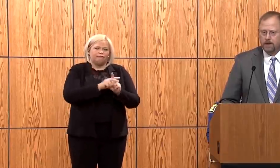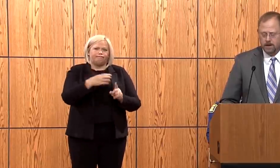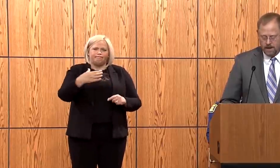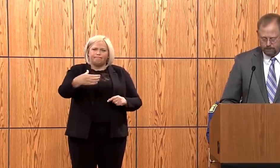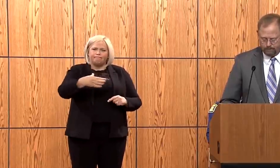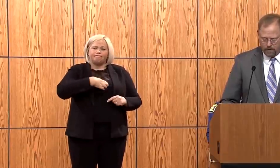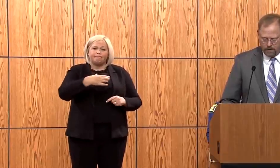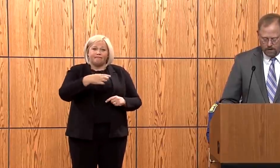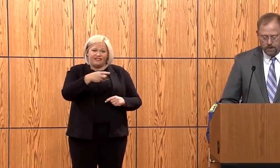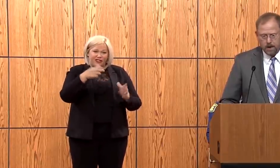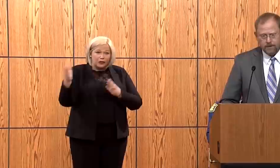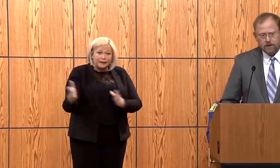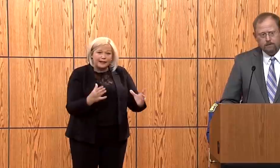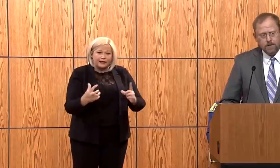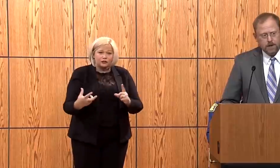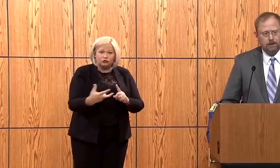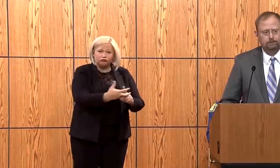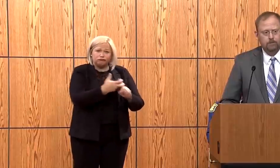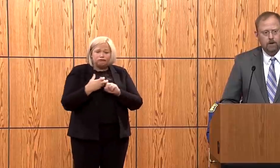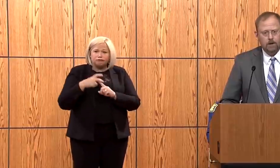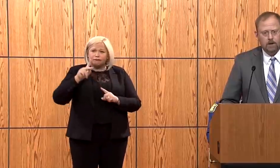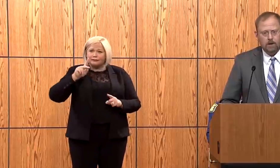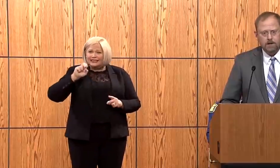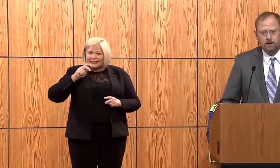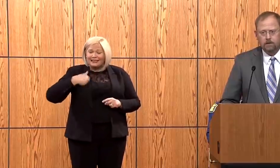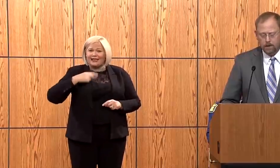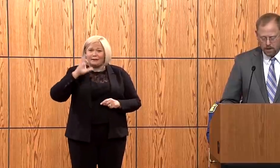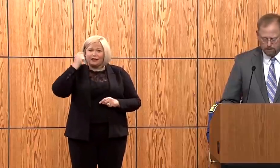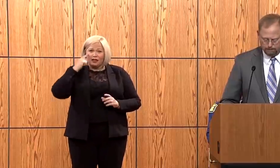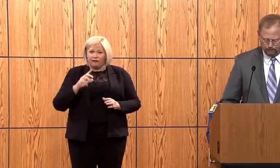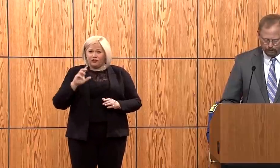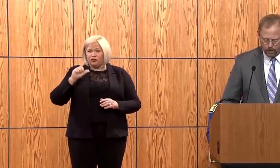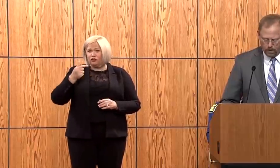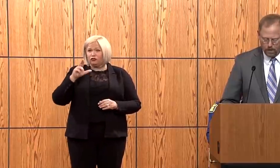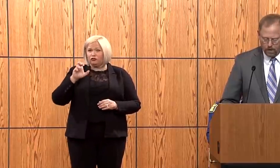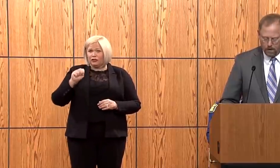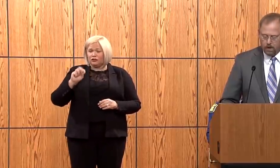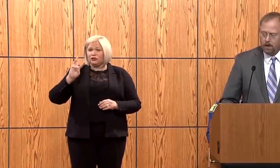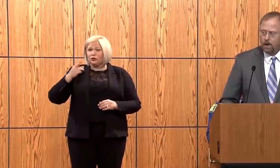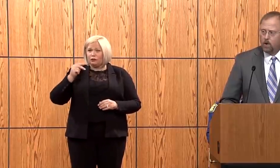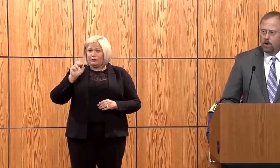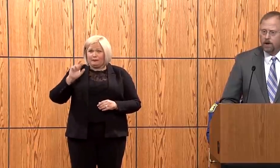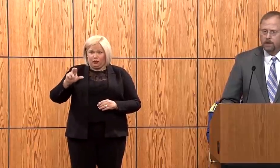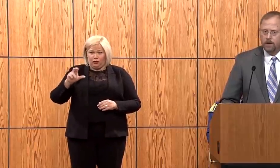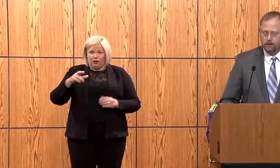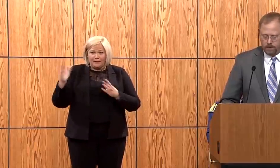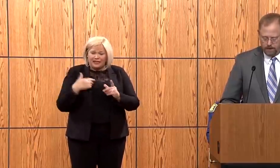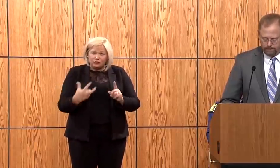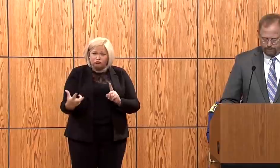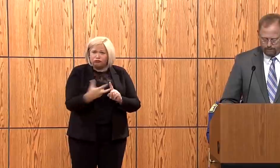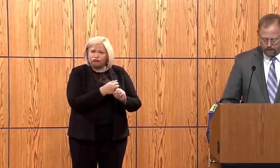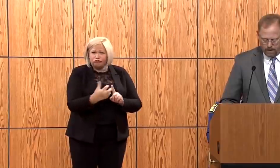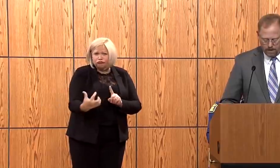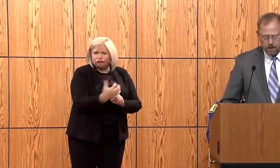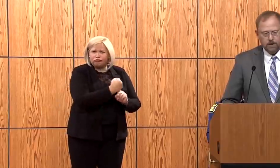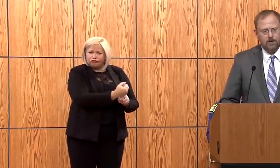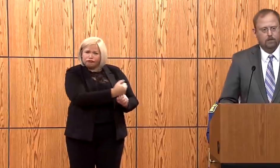STATE POLICE ARRESTED SIX INDIVIDUALS CHARGED IN A FEDERAL INDIVIDUALS CHARGED IN A FEDERAL COMPLAINT WITH CONSPIRING TO COMPLAINT WITH CONSPIRING TO KIDNAP THE GOVERNOR OF MICHIGAN,